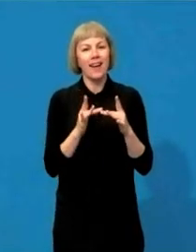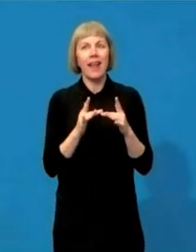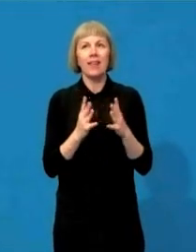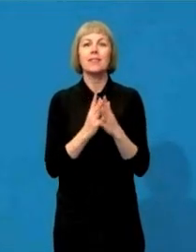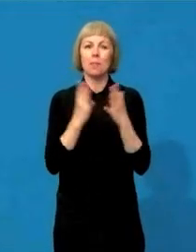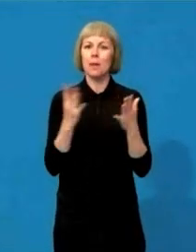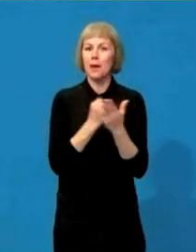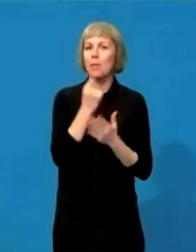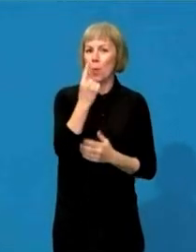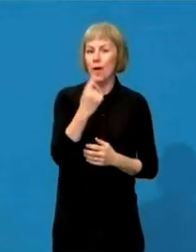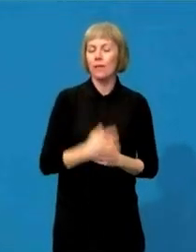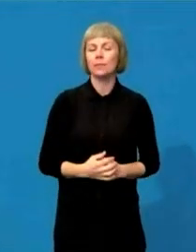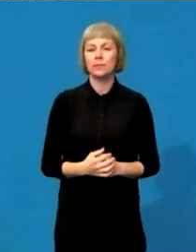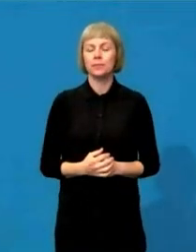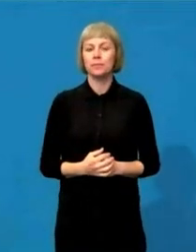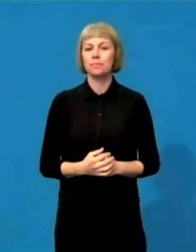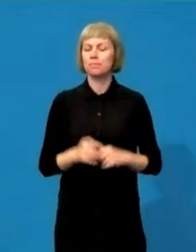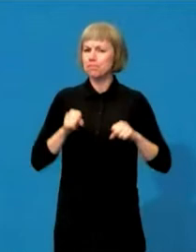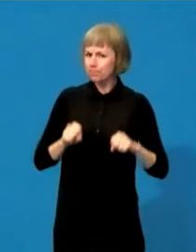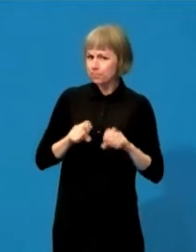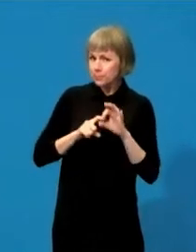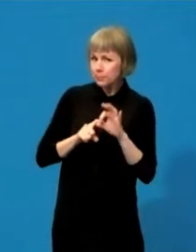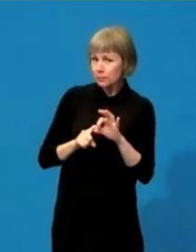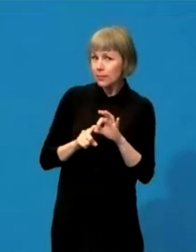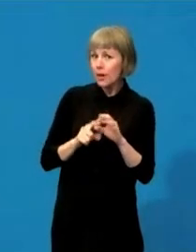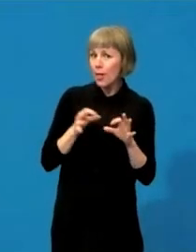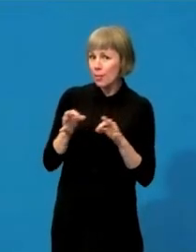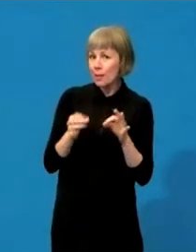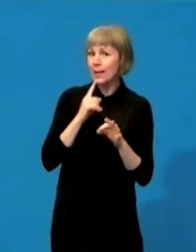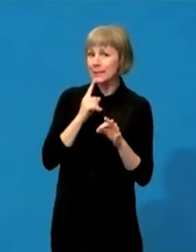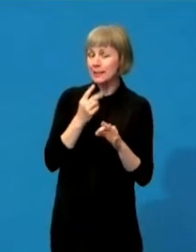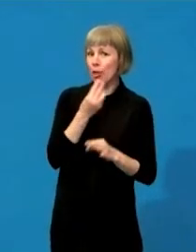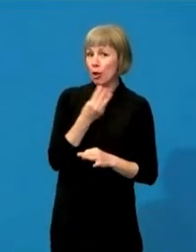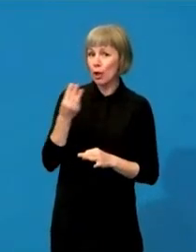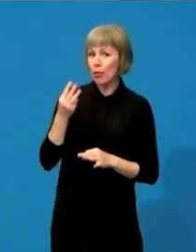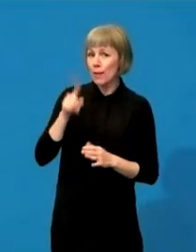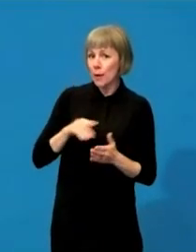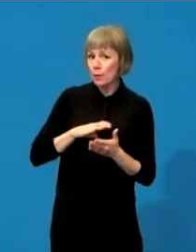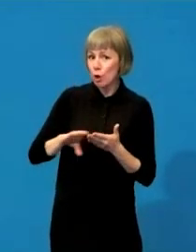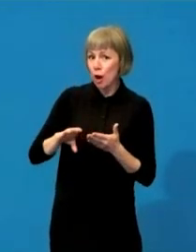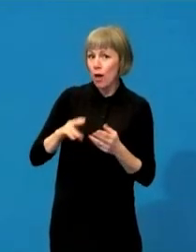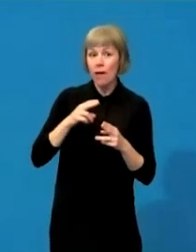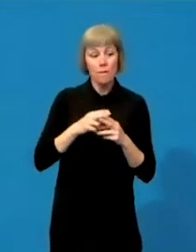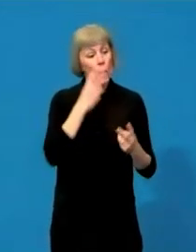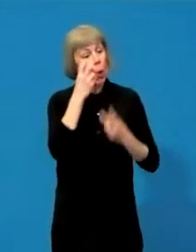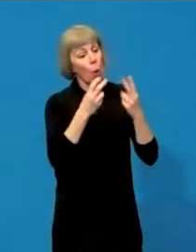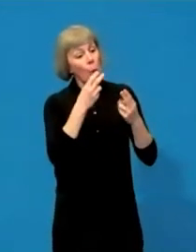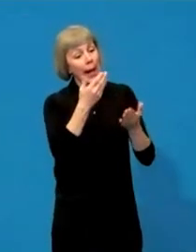And the plan also included $33,000 for finding and keeping a job, and the moneys